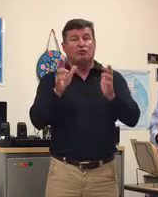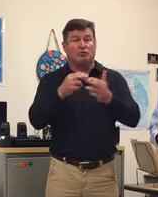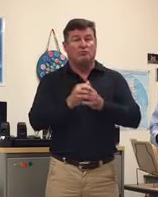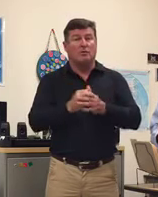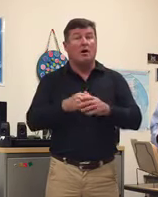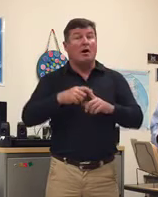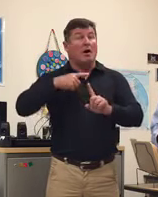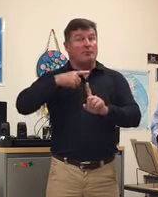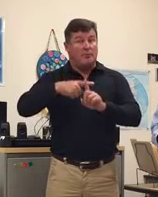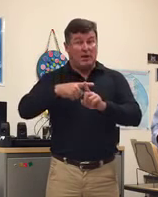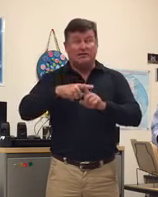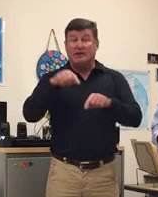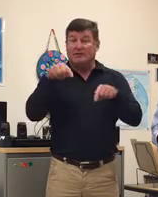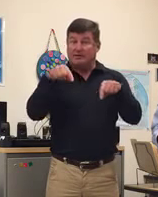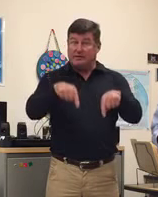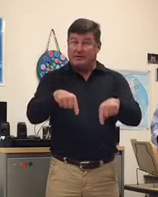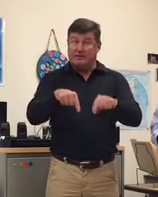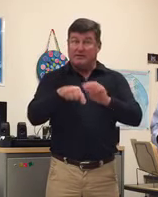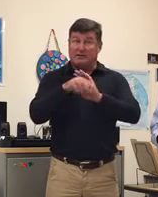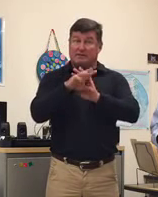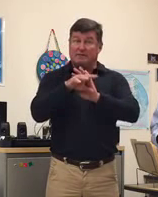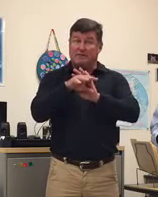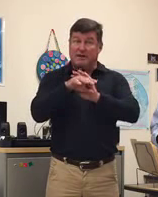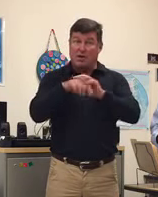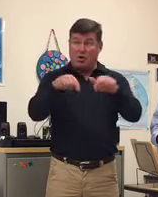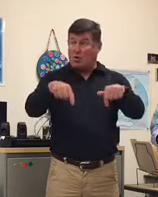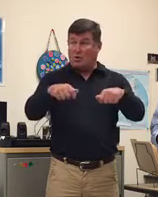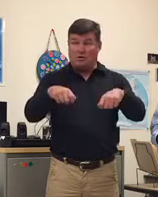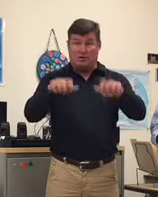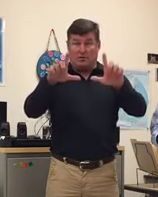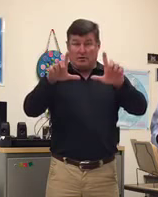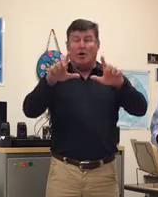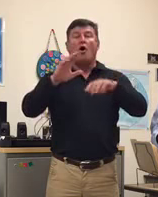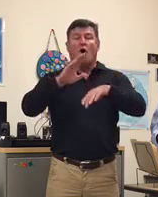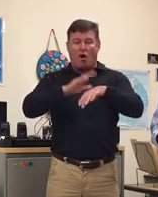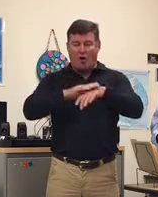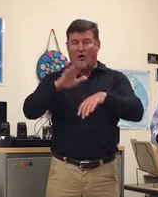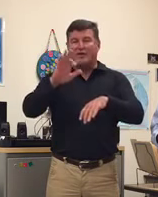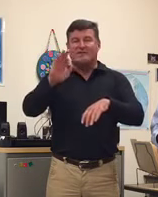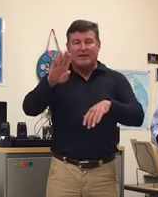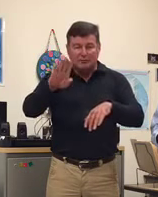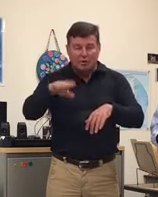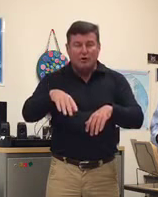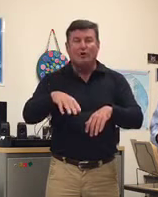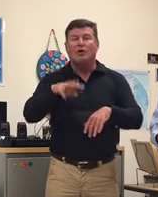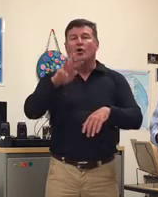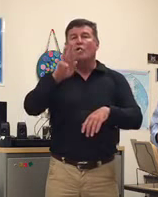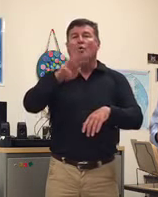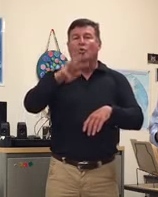Just to let you know that this recording will be posted on our social media outlets,